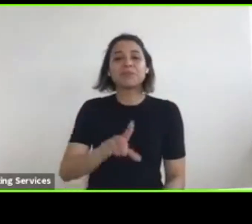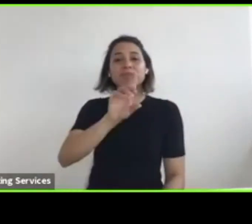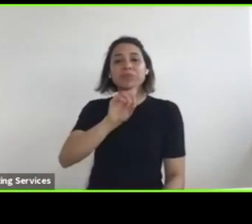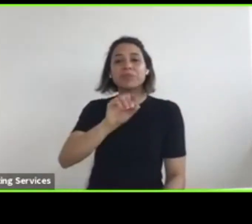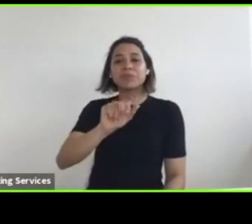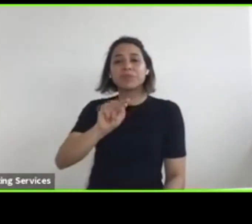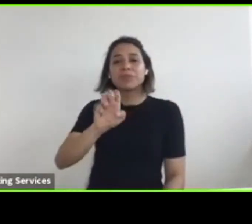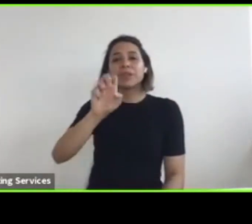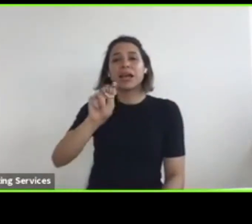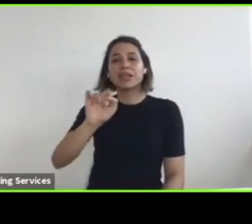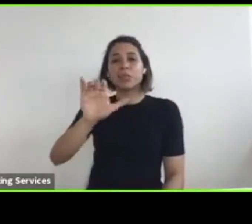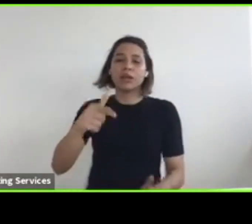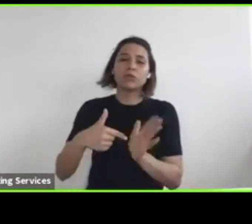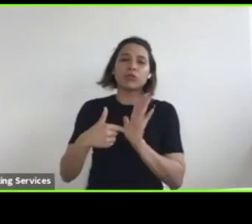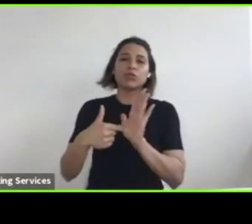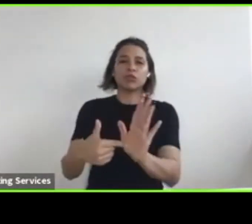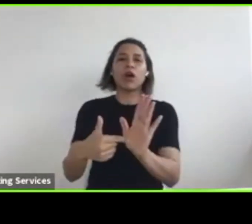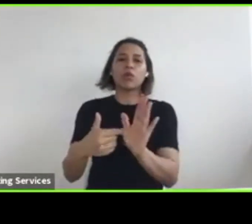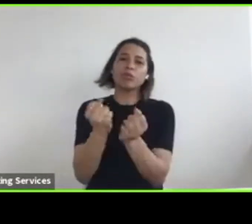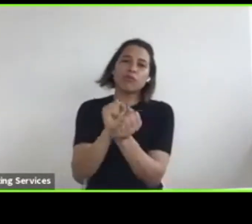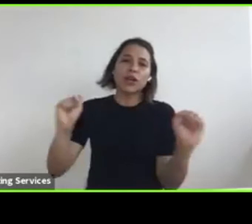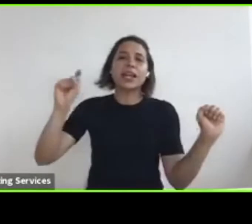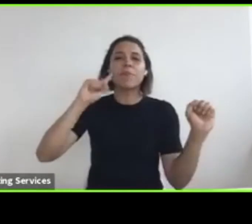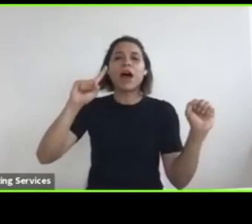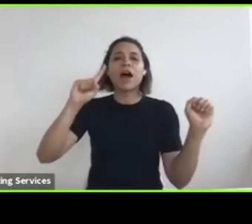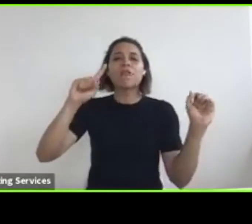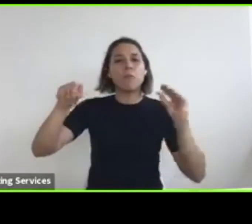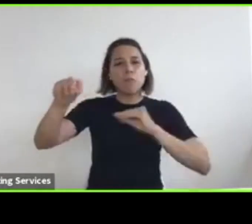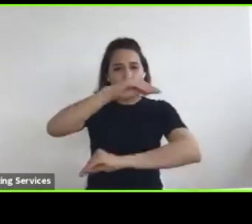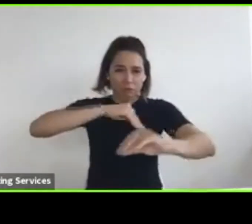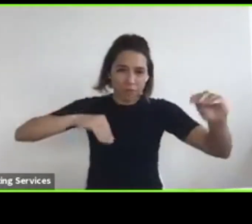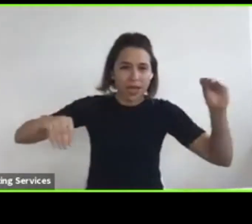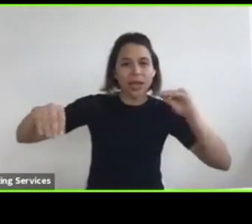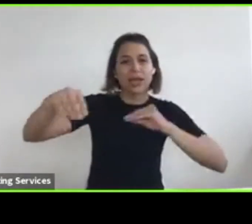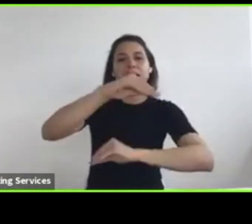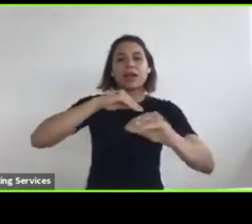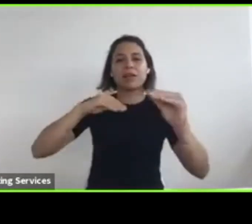OF MOVEMENT BEYOND THE PROSCENIUM AND SITUATING DANCE "BEYOND THE PROSCENIUM" IS NOT